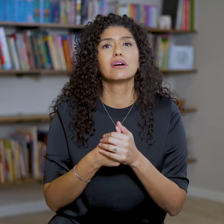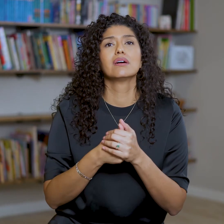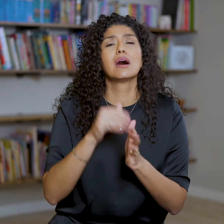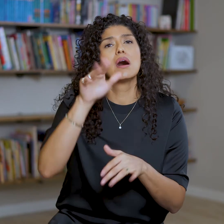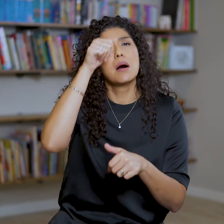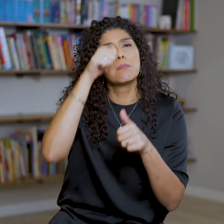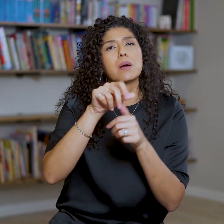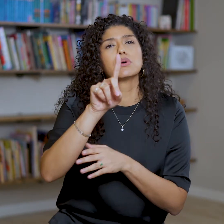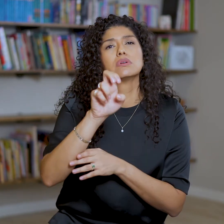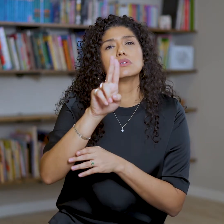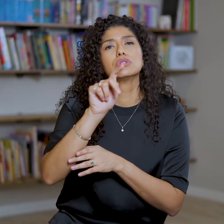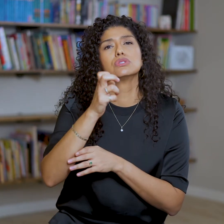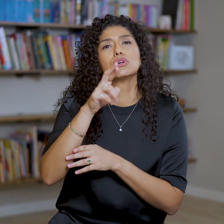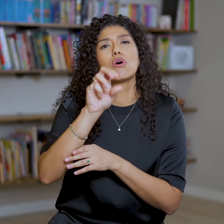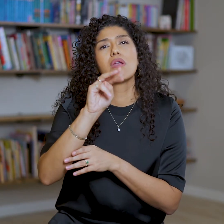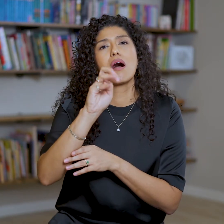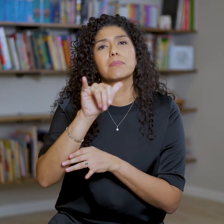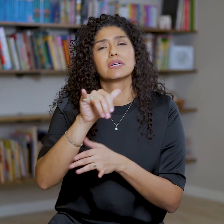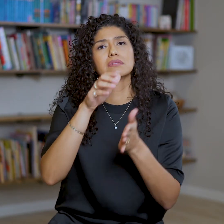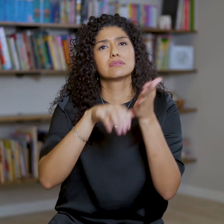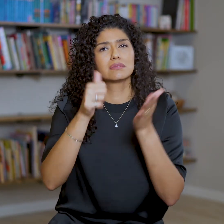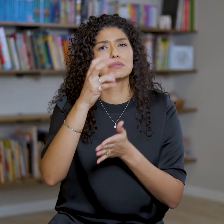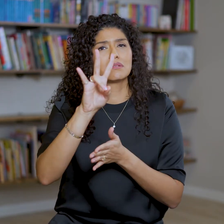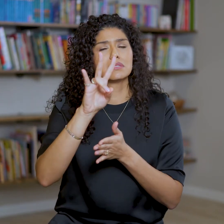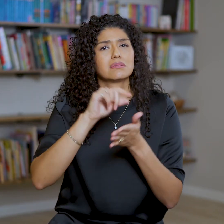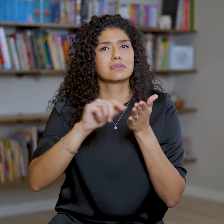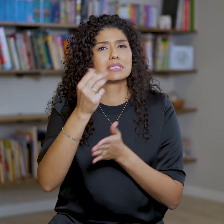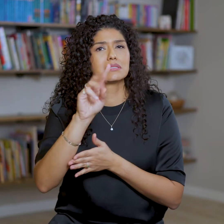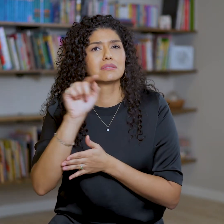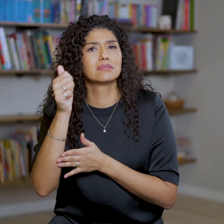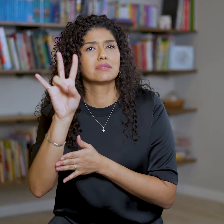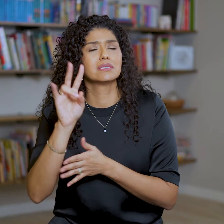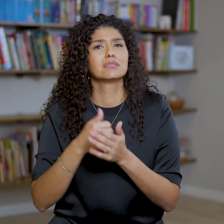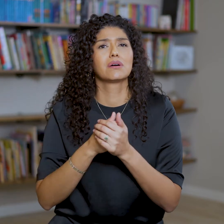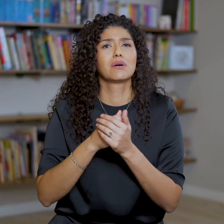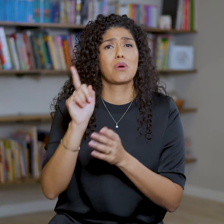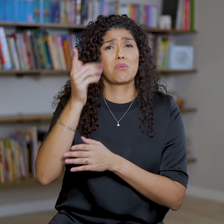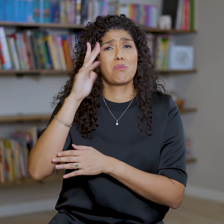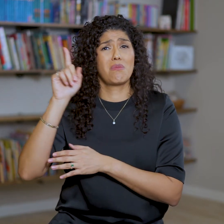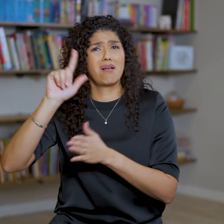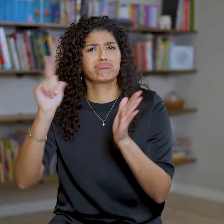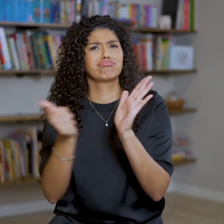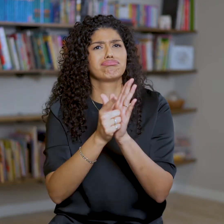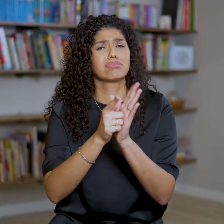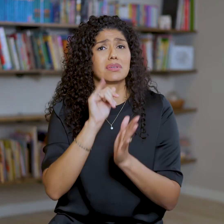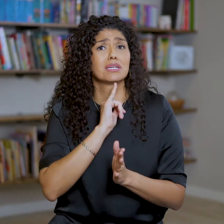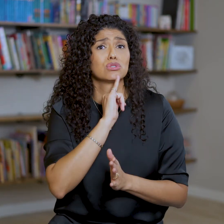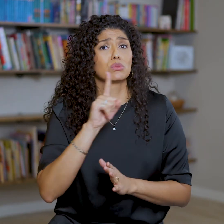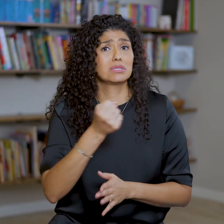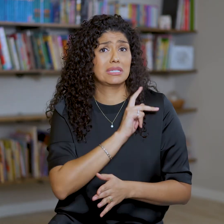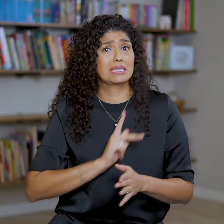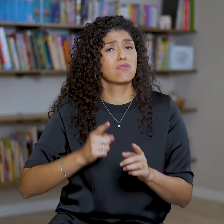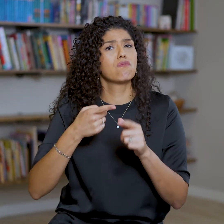Remember Deuteronomy 17:16-17, where God forbid Israel’s kings